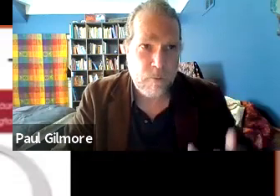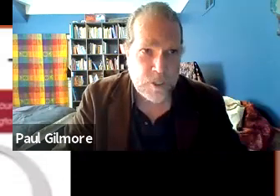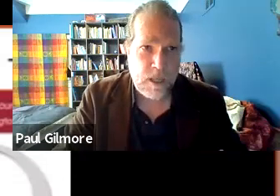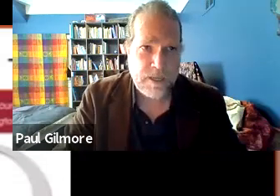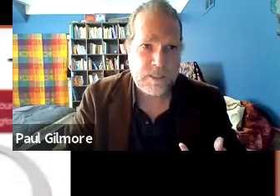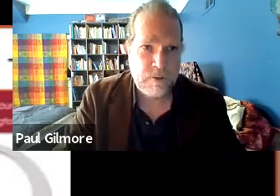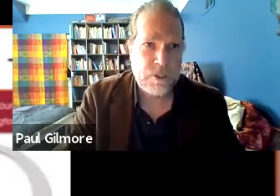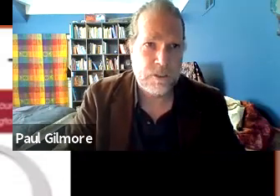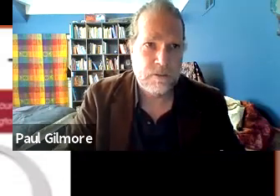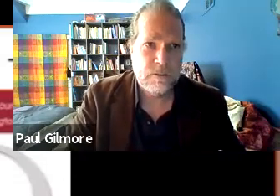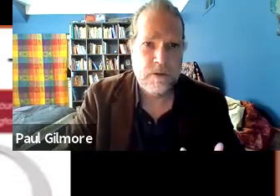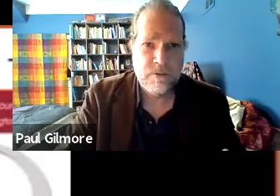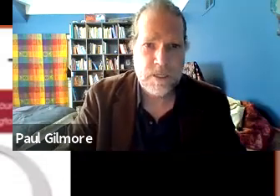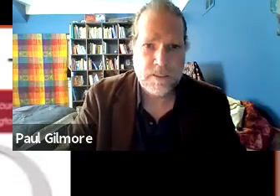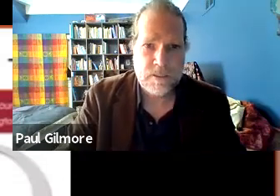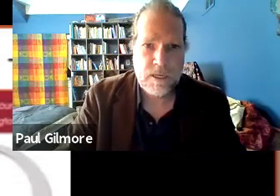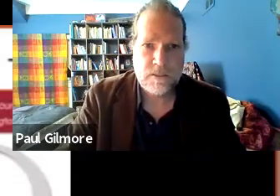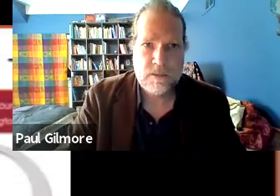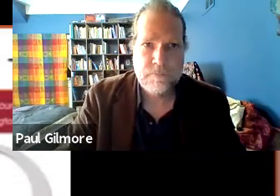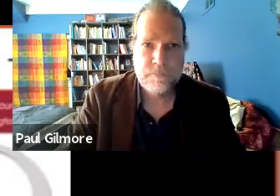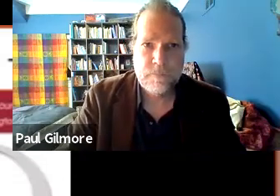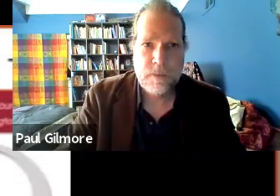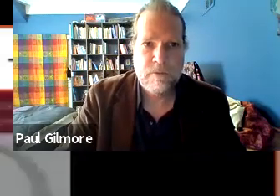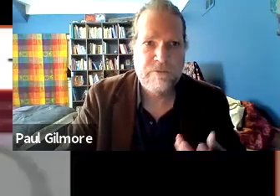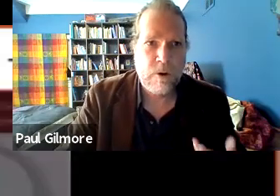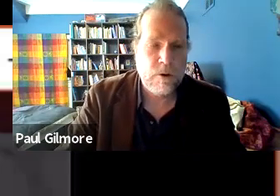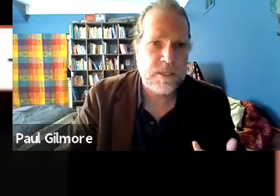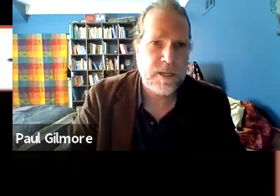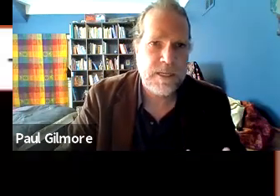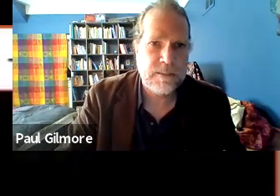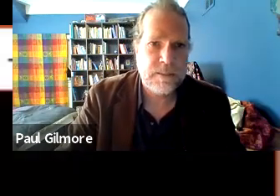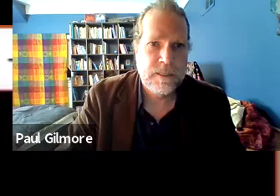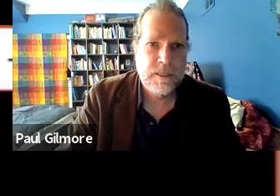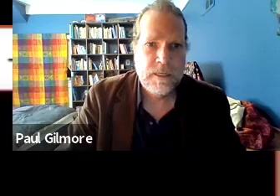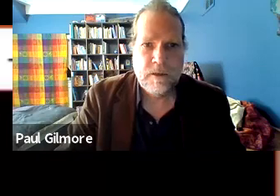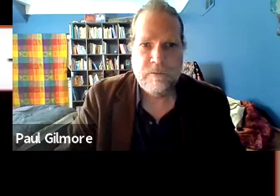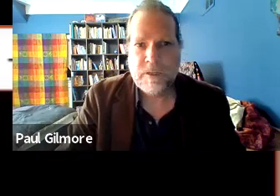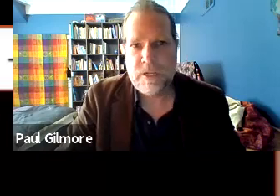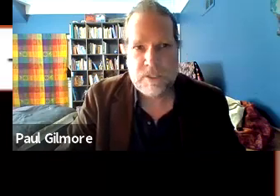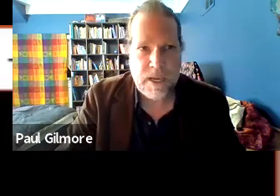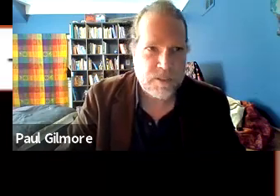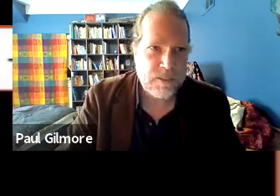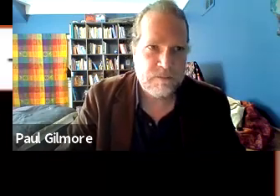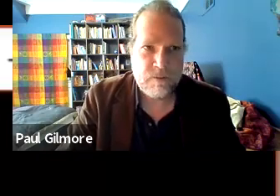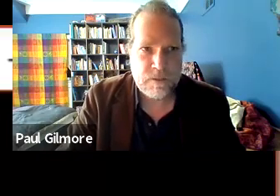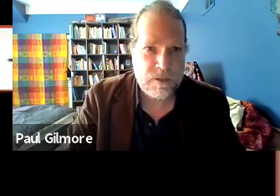racialized version of the United States of frozen identity. Victor Davis, Hanson Fresno